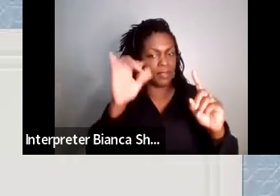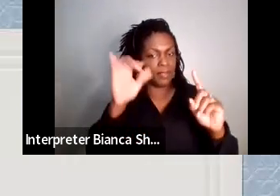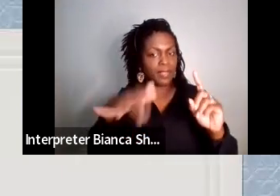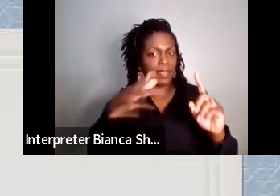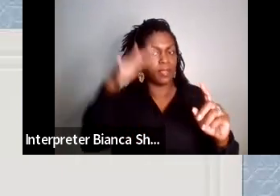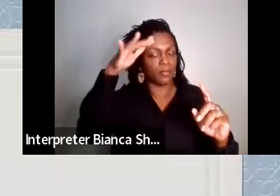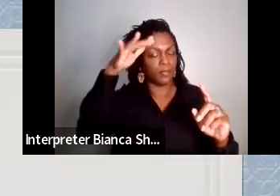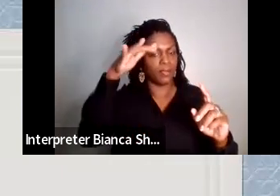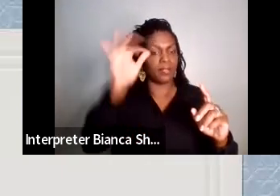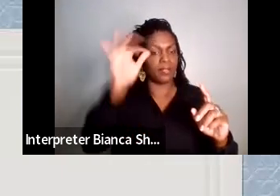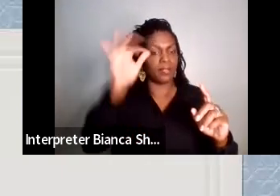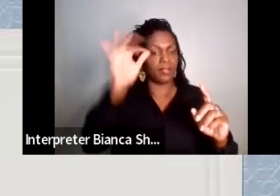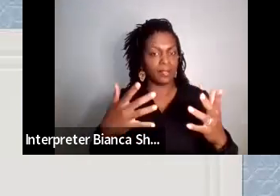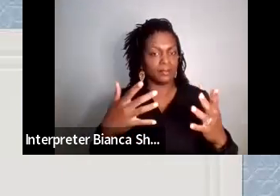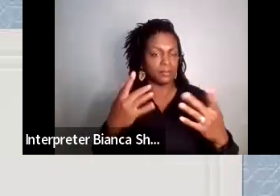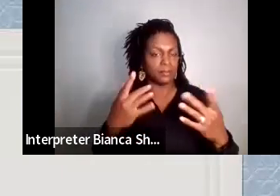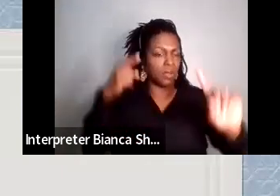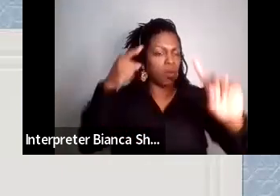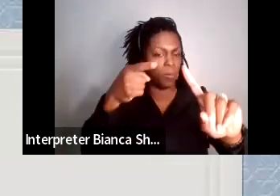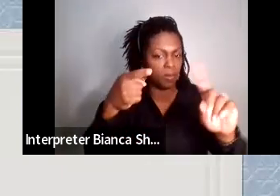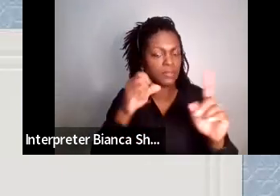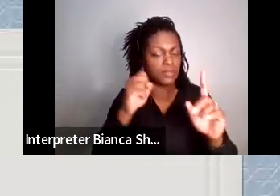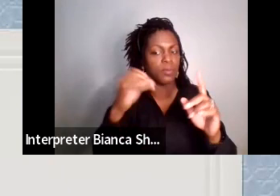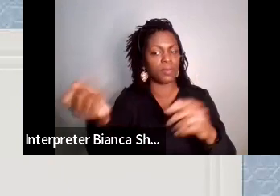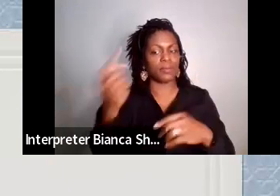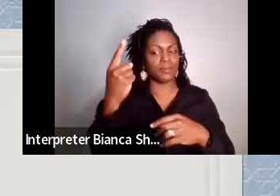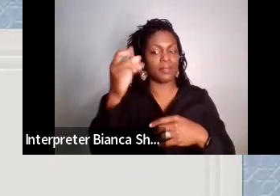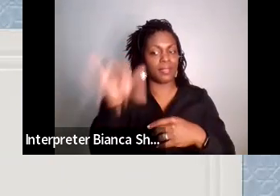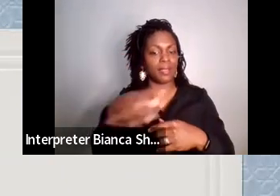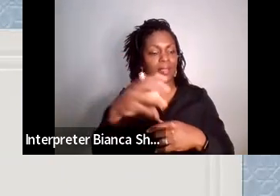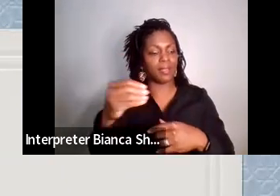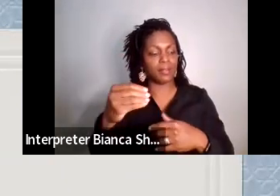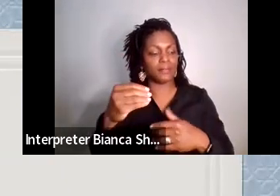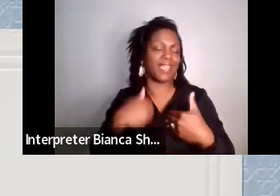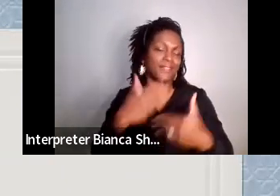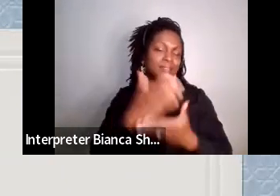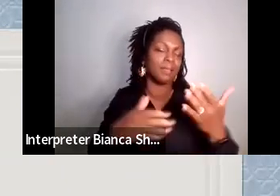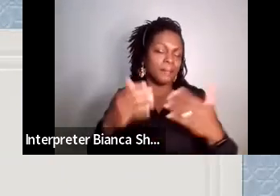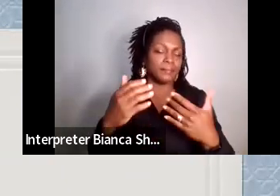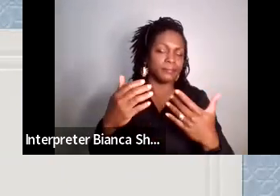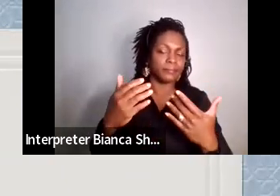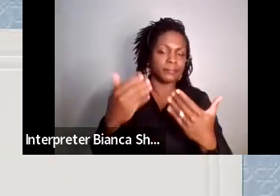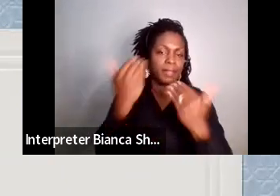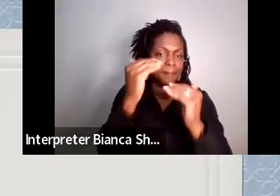So understanding that there are some limits to your pool of support.